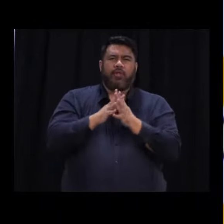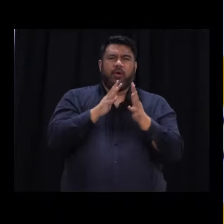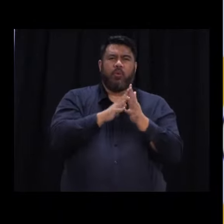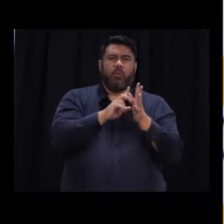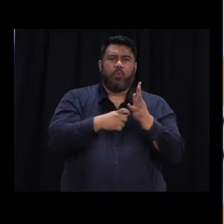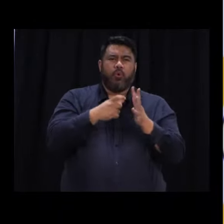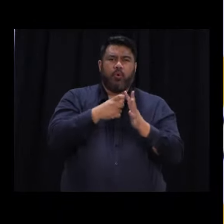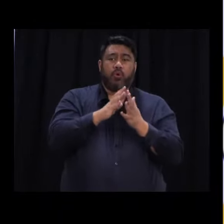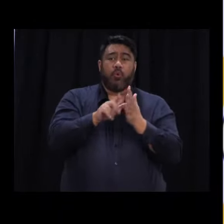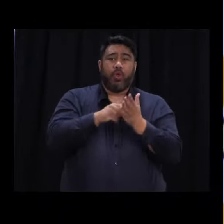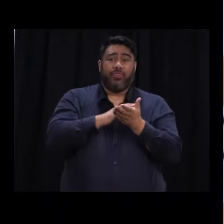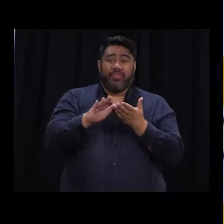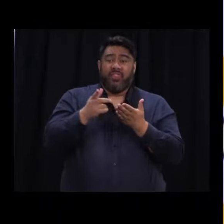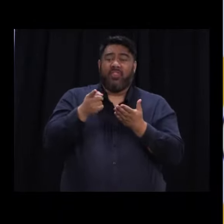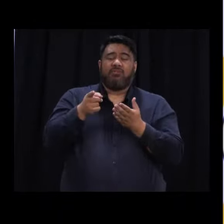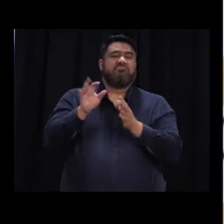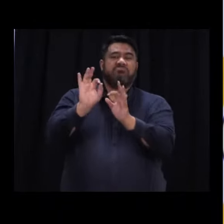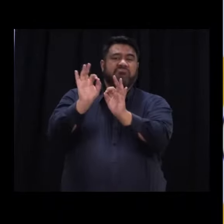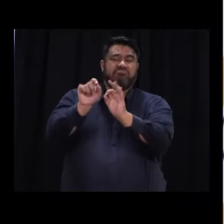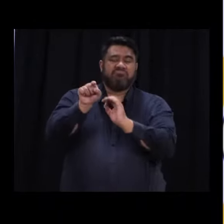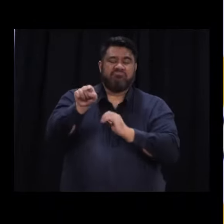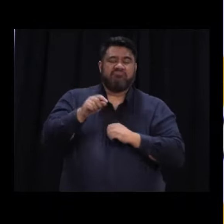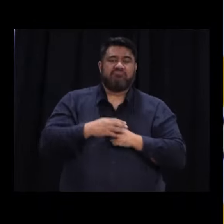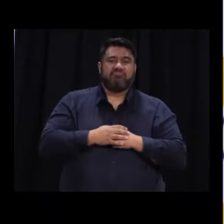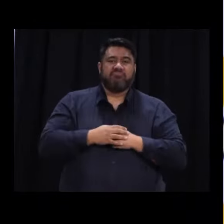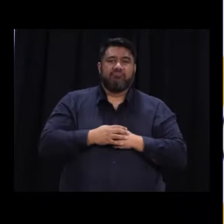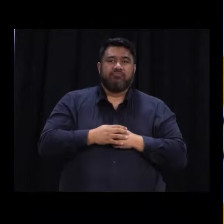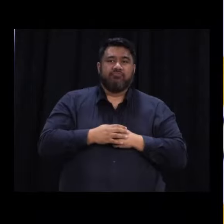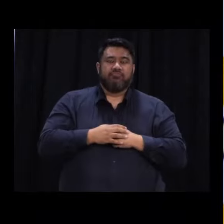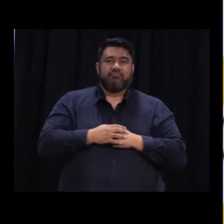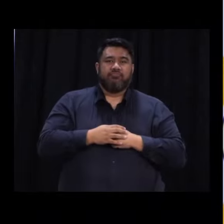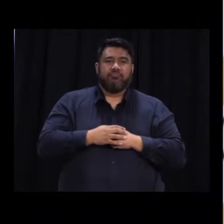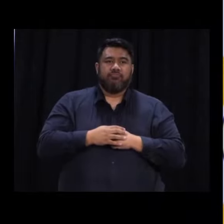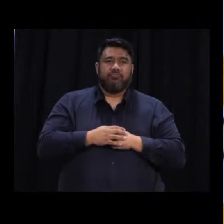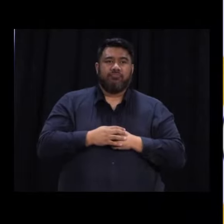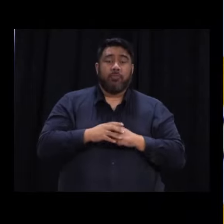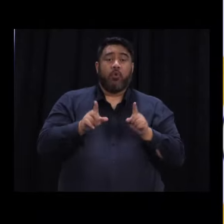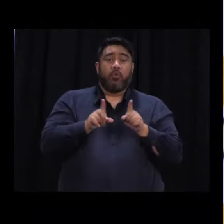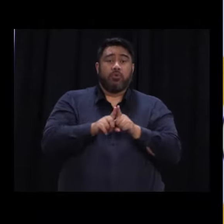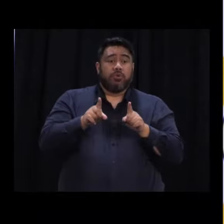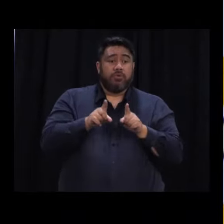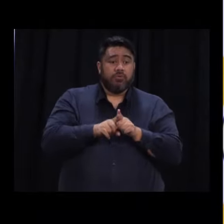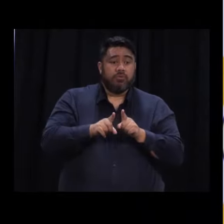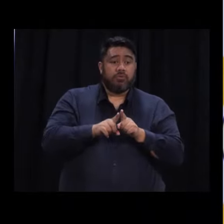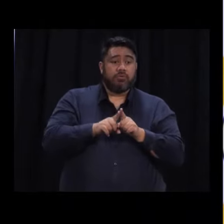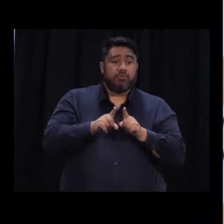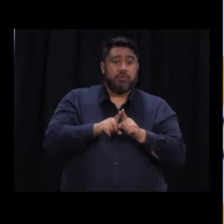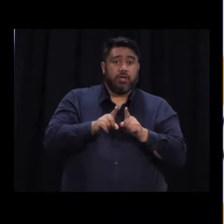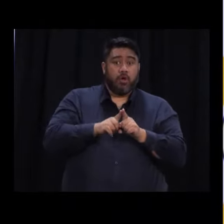days. The second sample from Walkworth has come back negative. ESO were able to